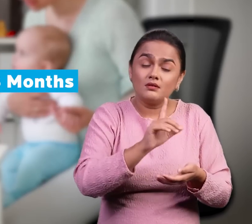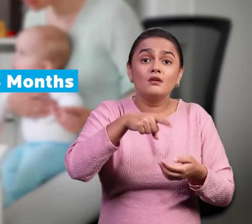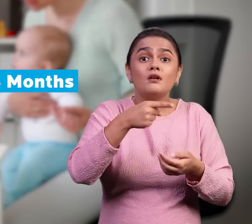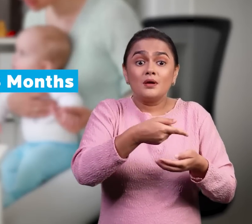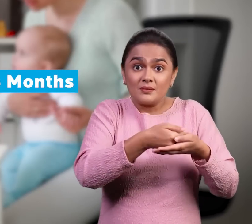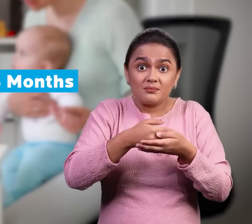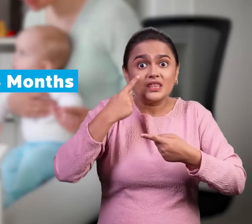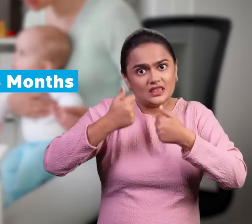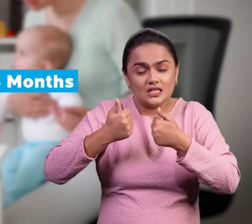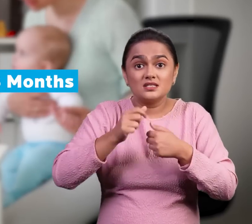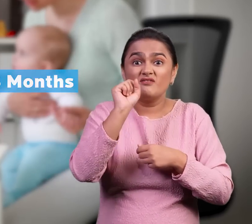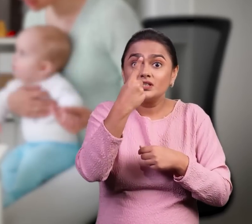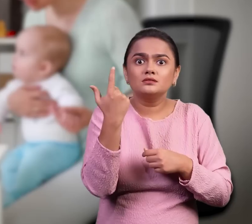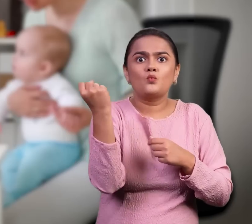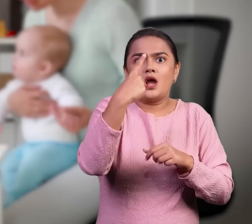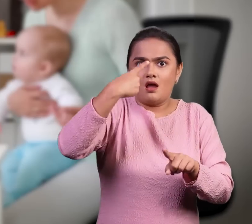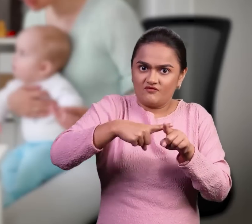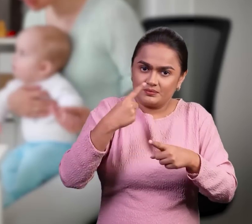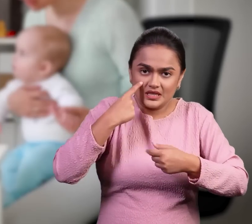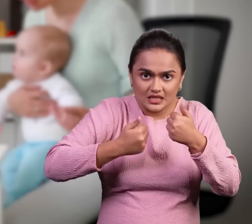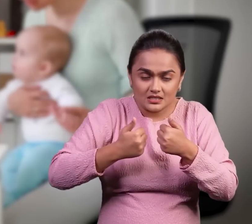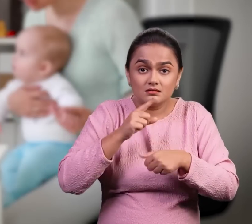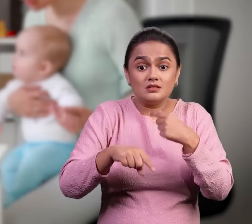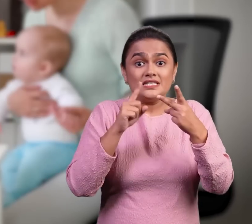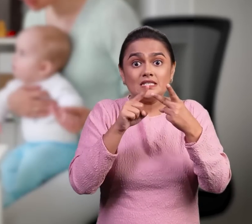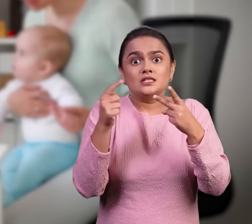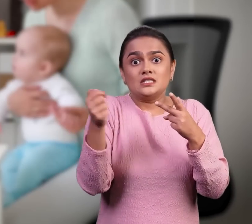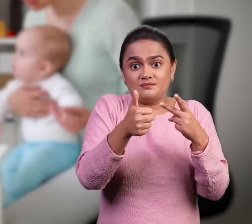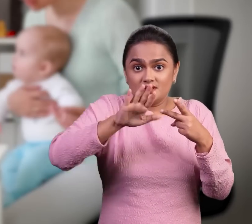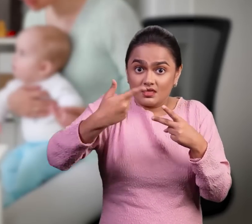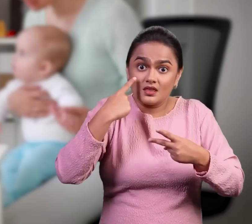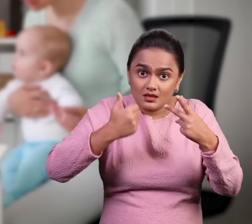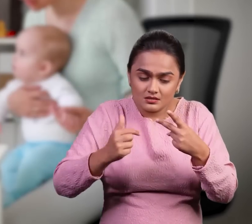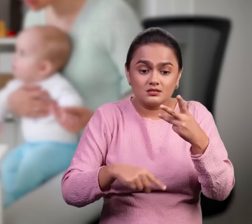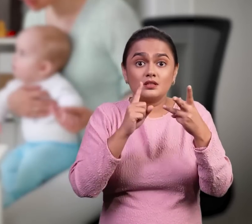The child will also be examined. The first examination will in 1.5 months and second in 6 months.